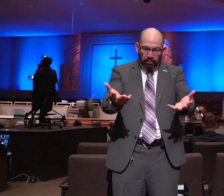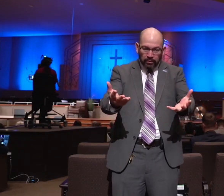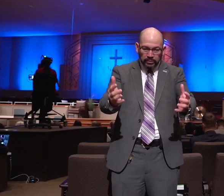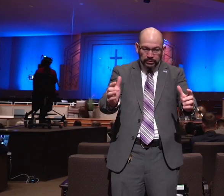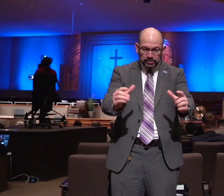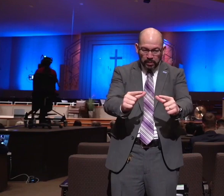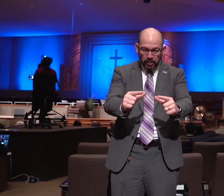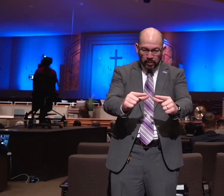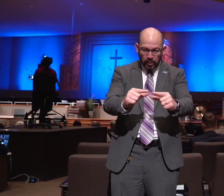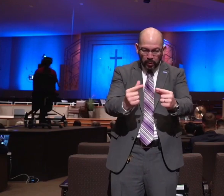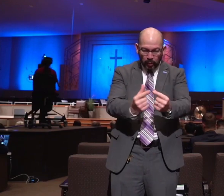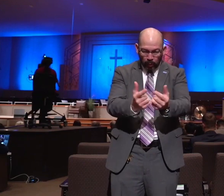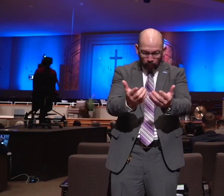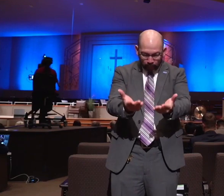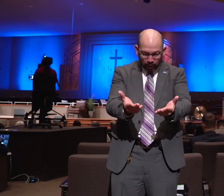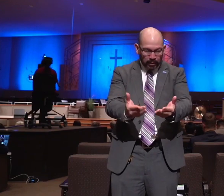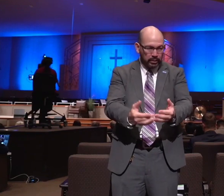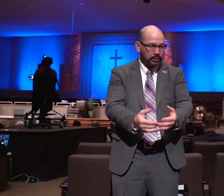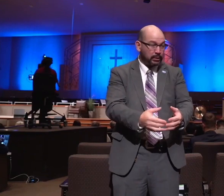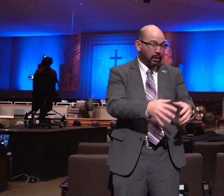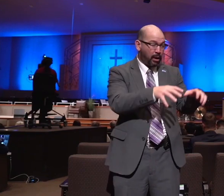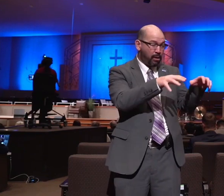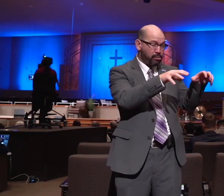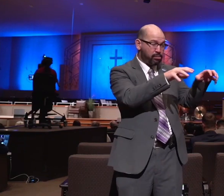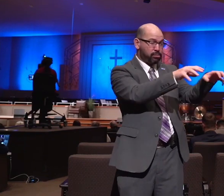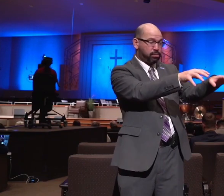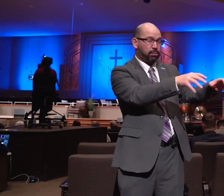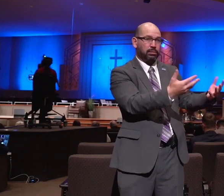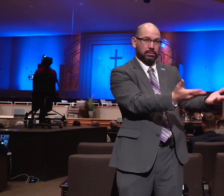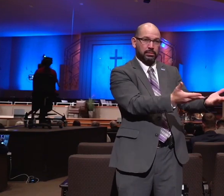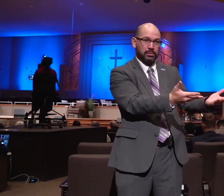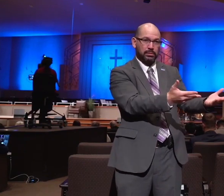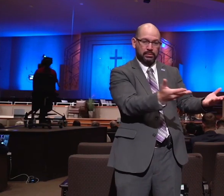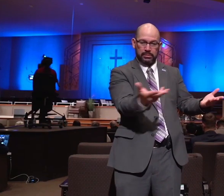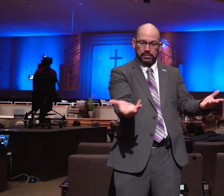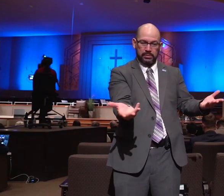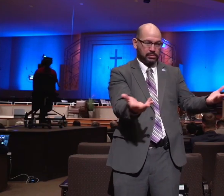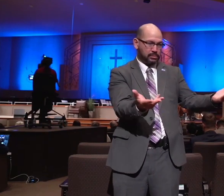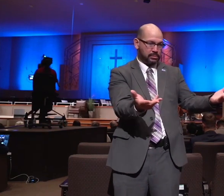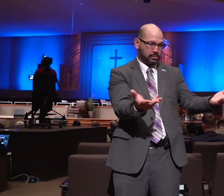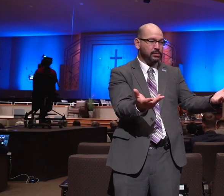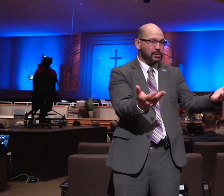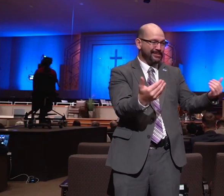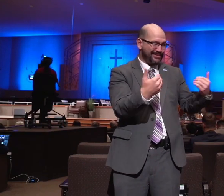had conquered that area and held that well